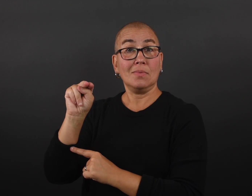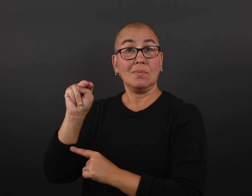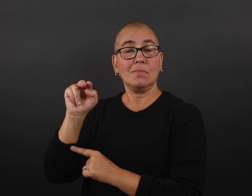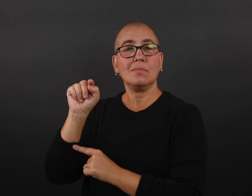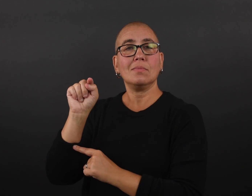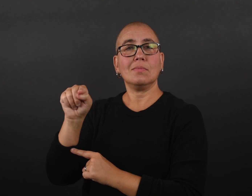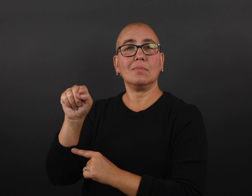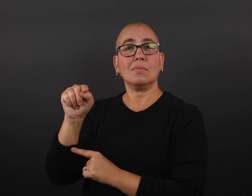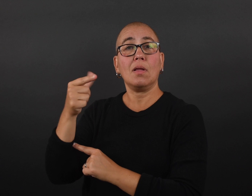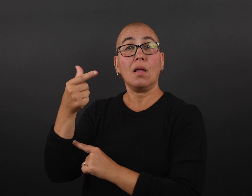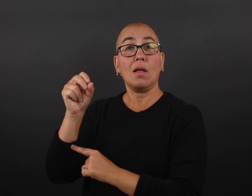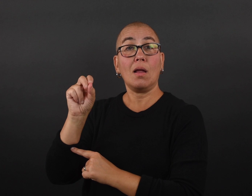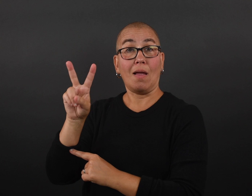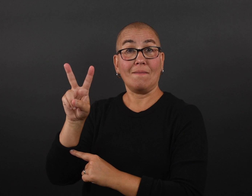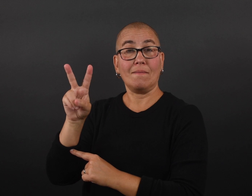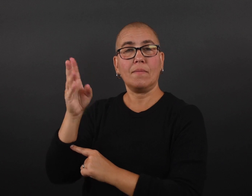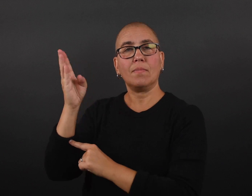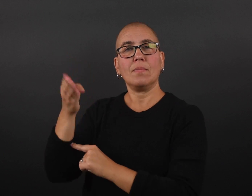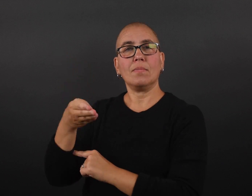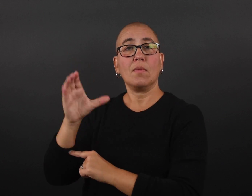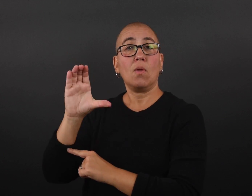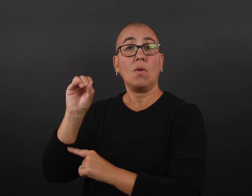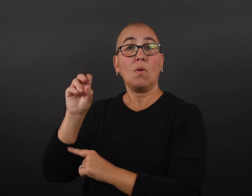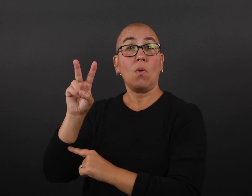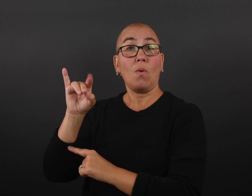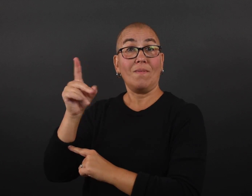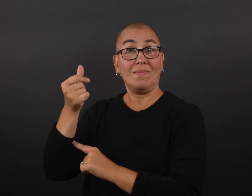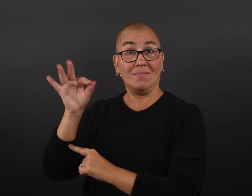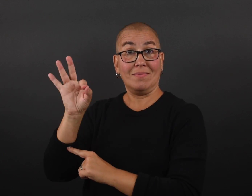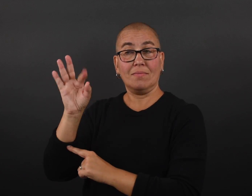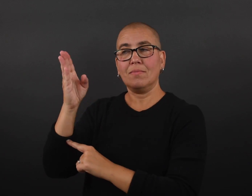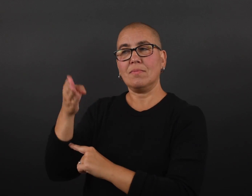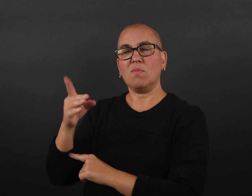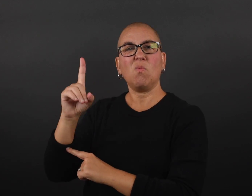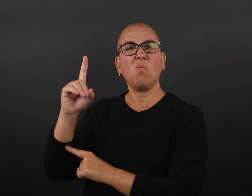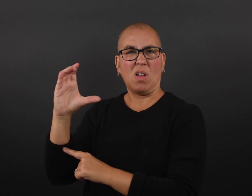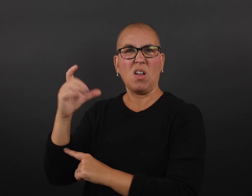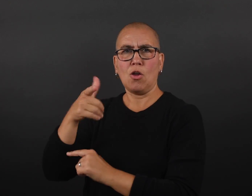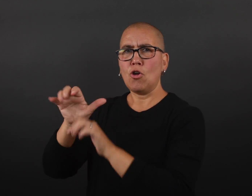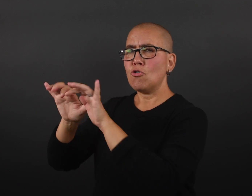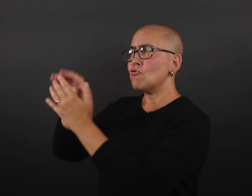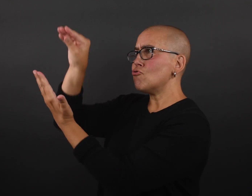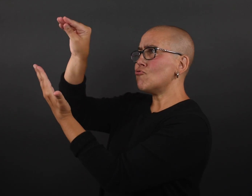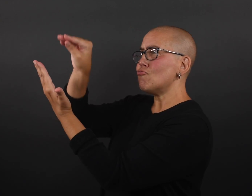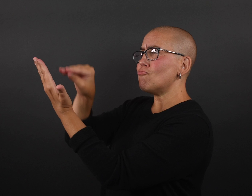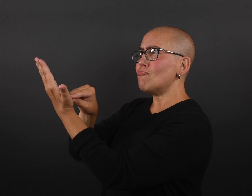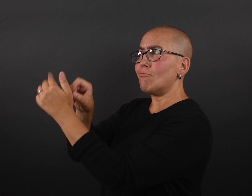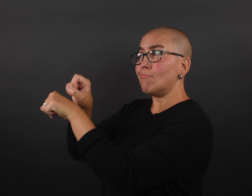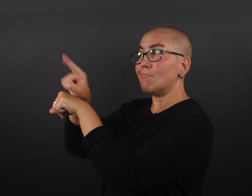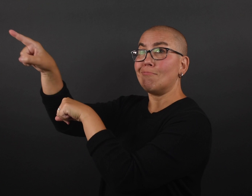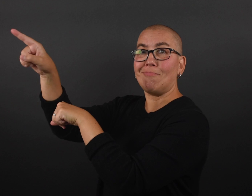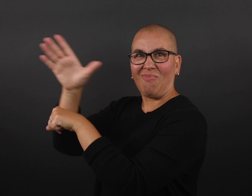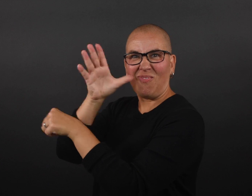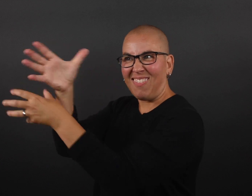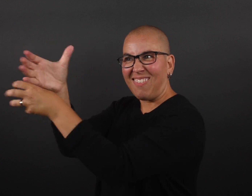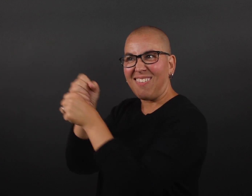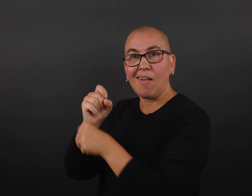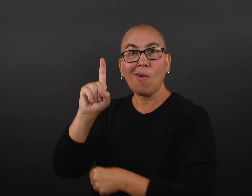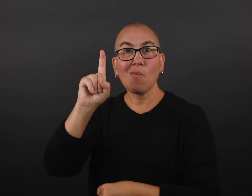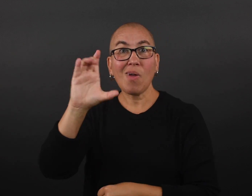for a $100 Visa gift card at mn.gov/covid19/100.